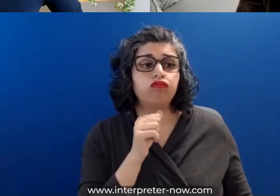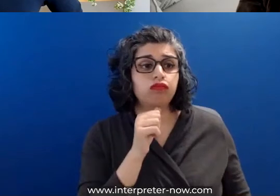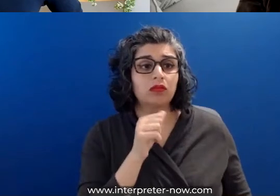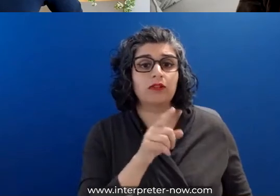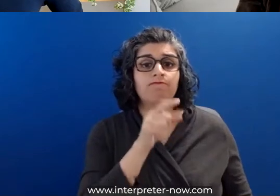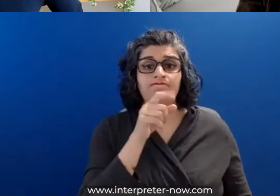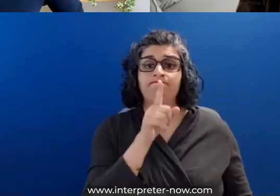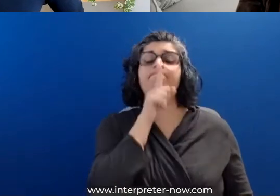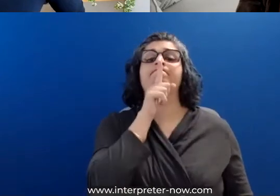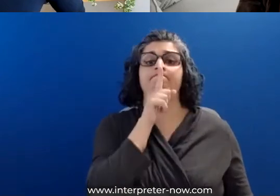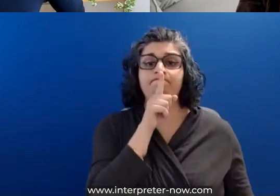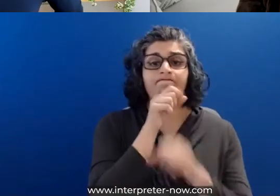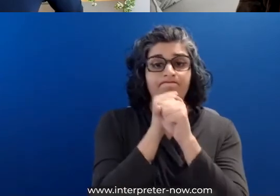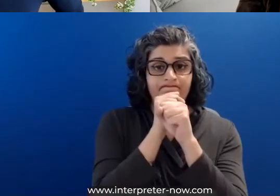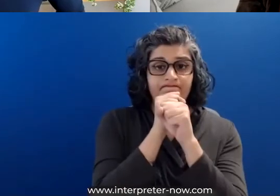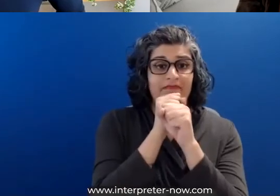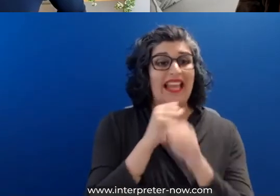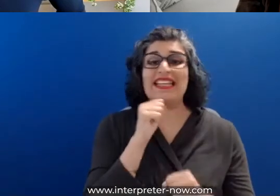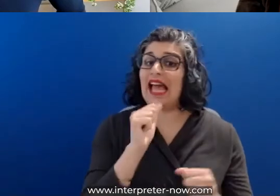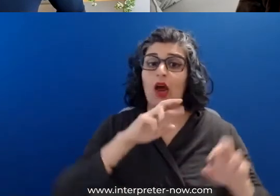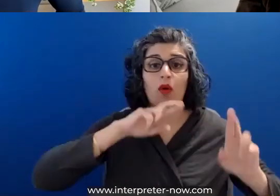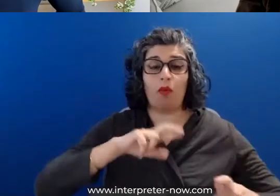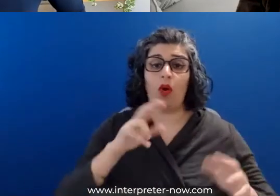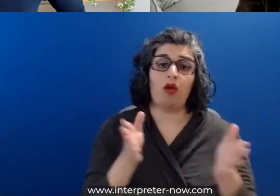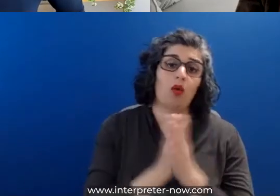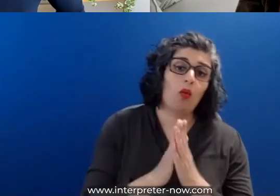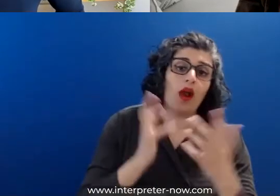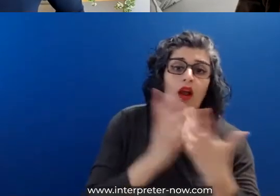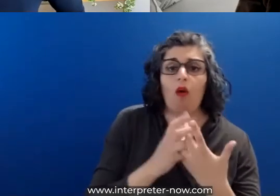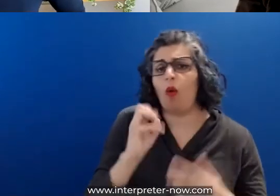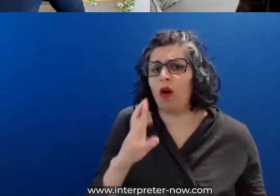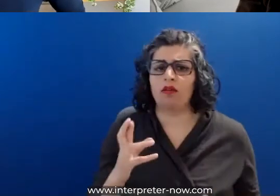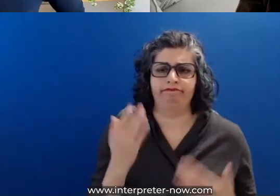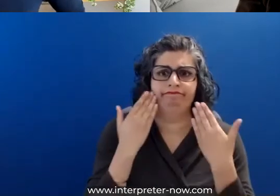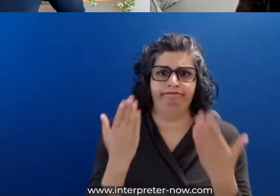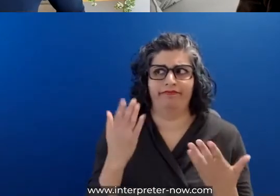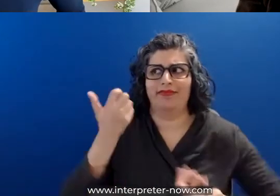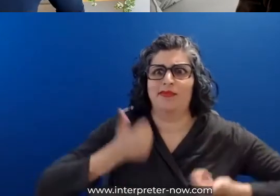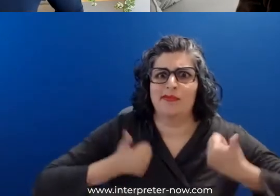not to request accommodations, or simply not knowing which accommodations to request if